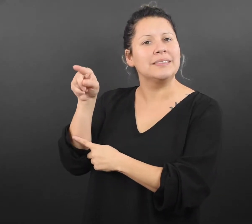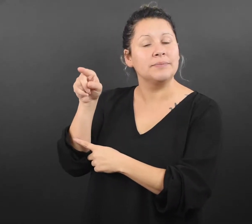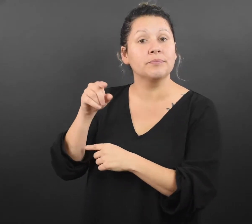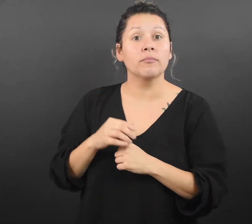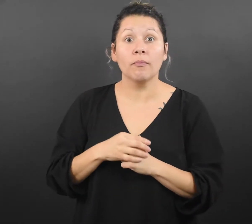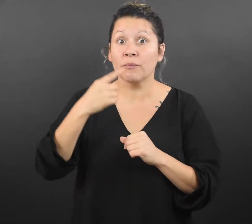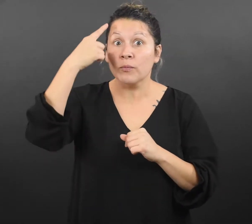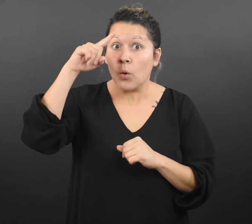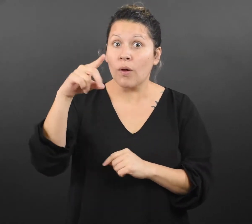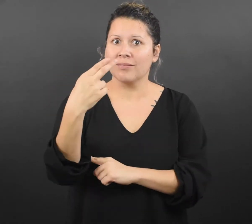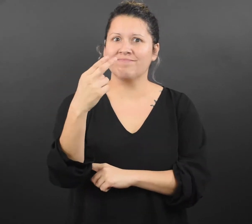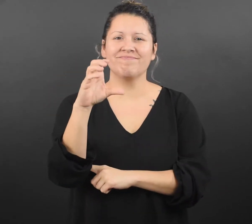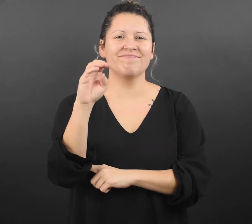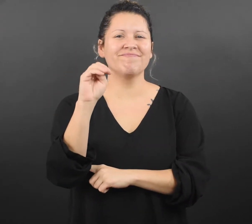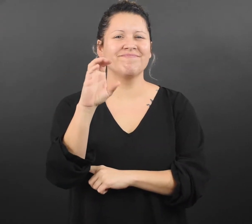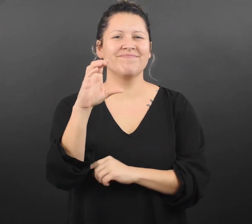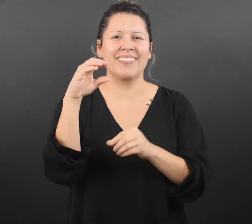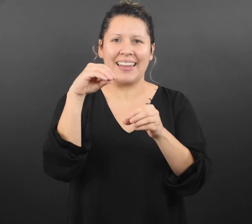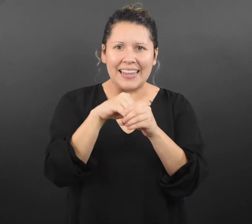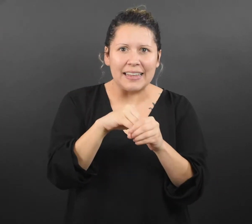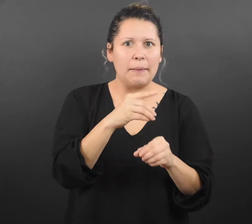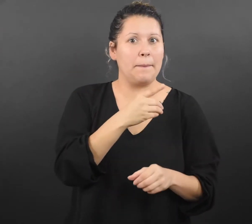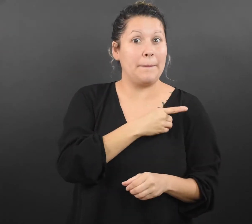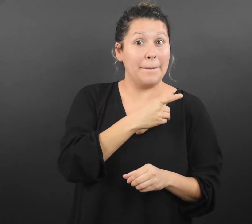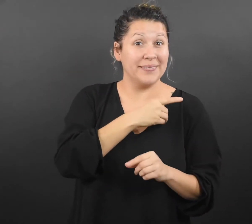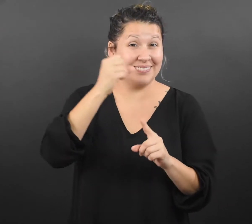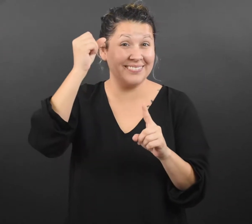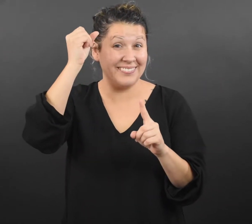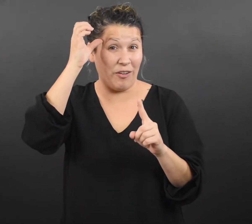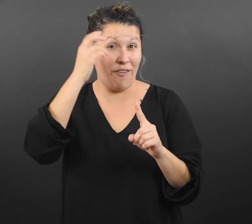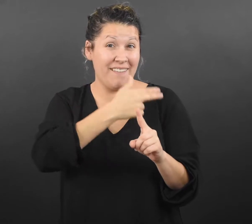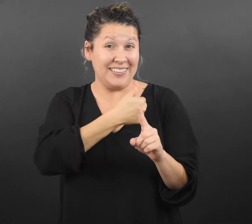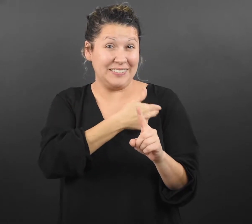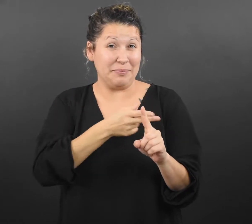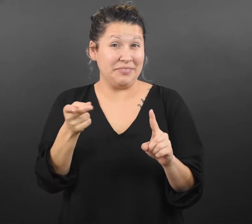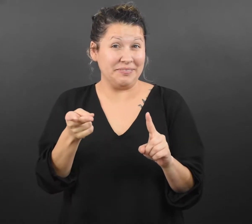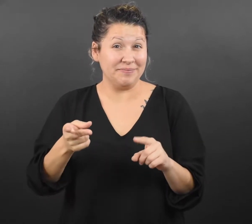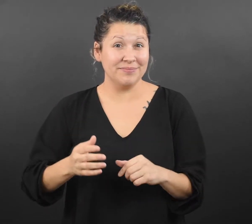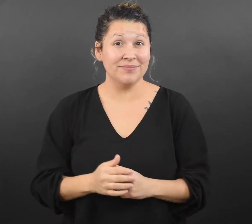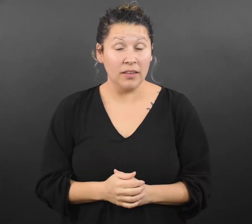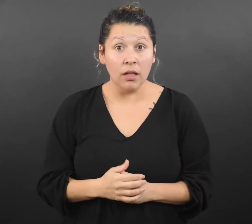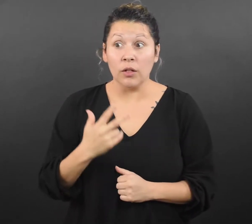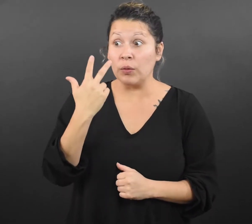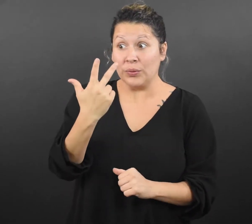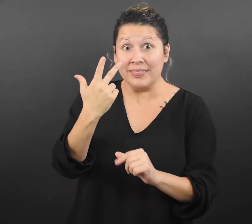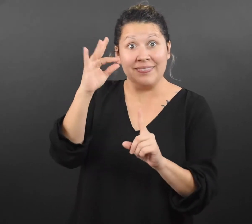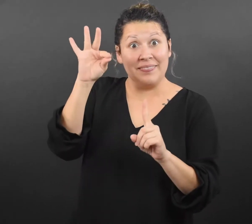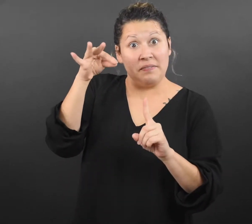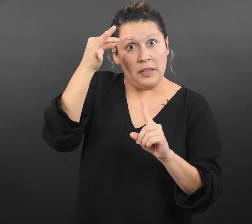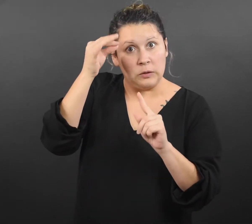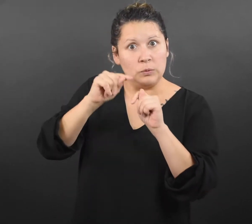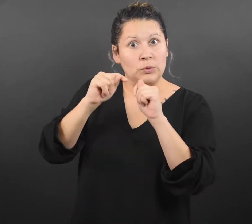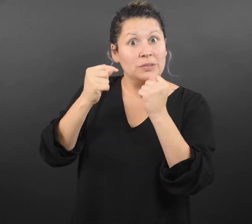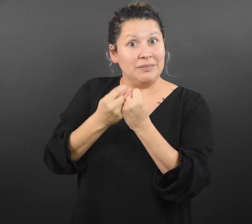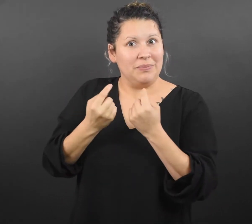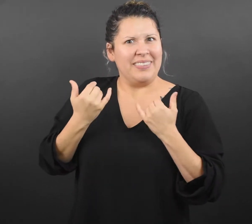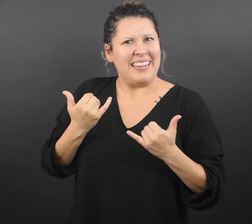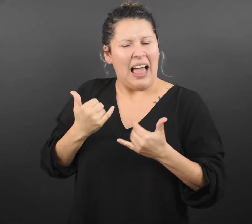in Minneapolis and St. Cloud Hospital. The three federal teams are relieving doctors and nurses